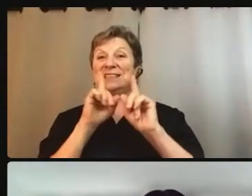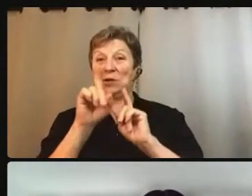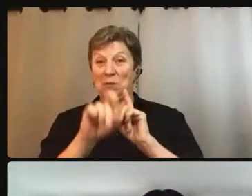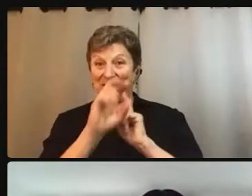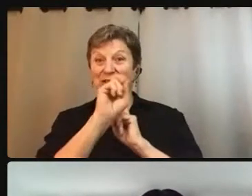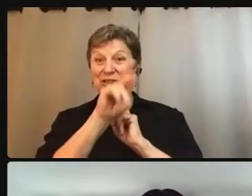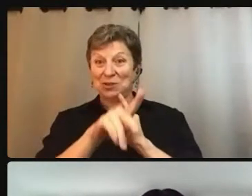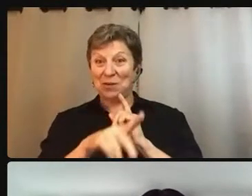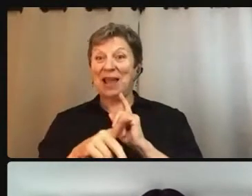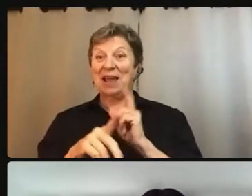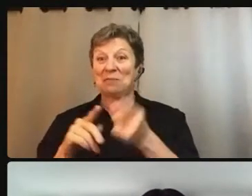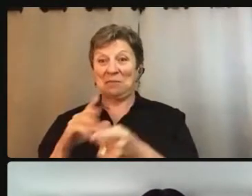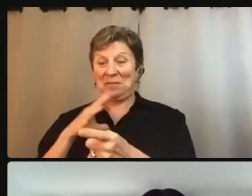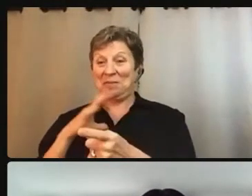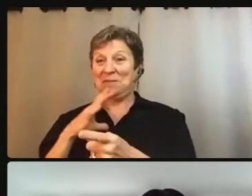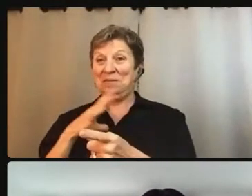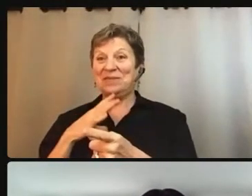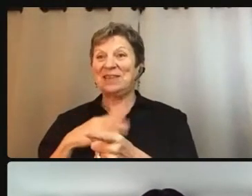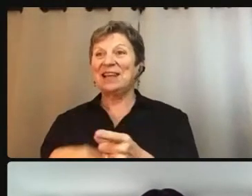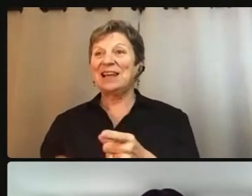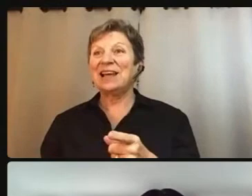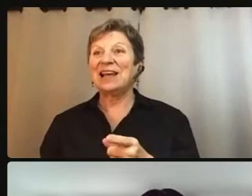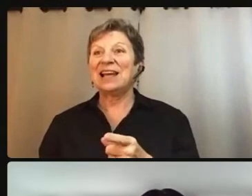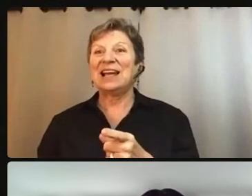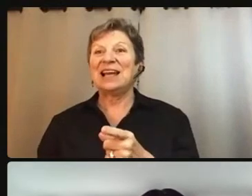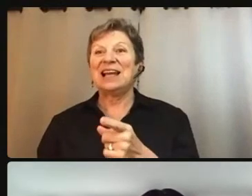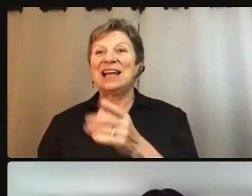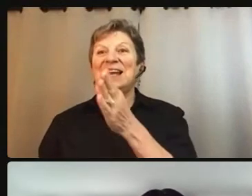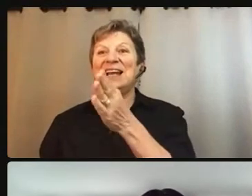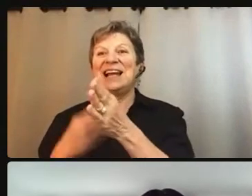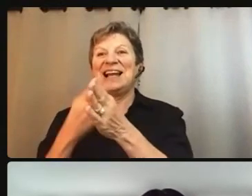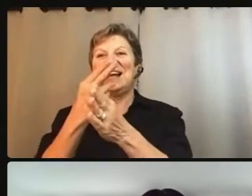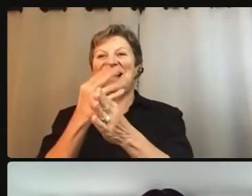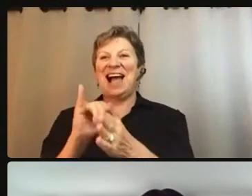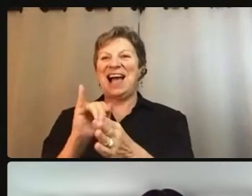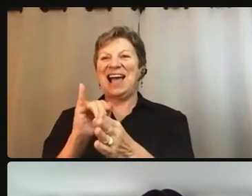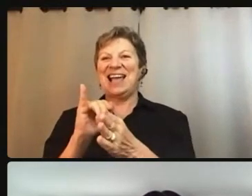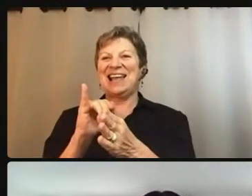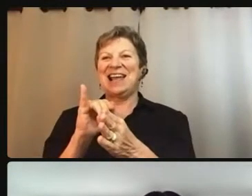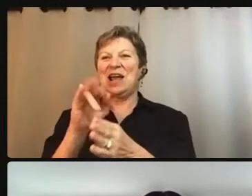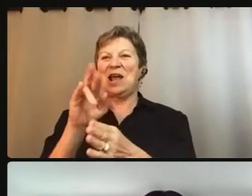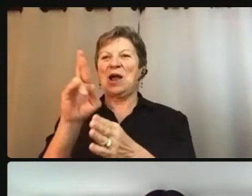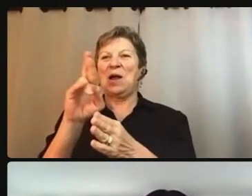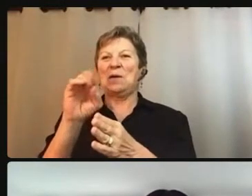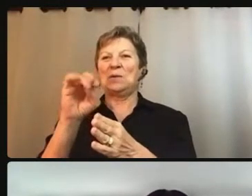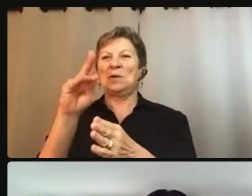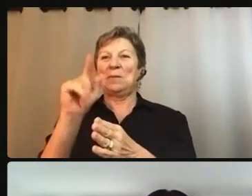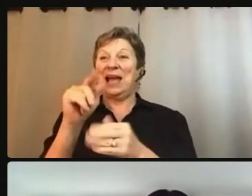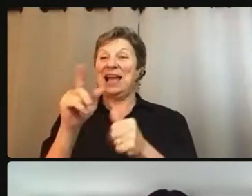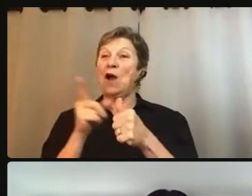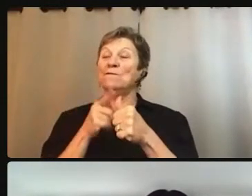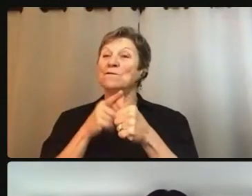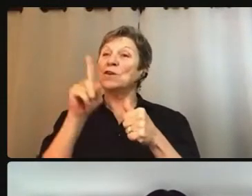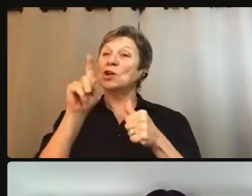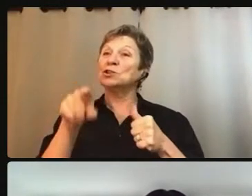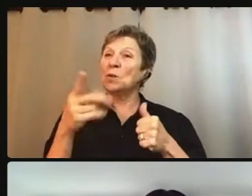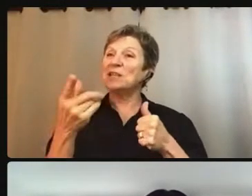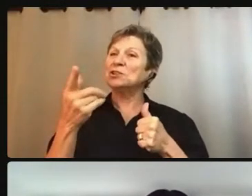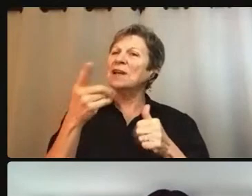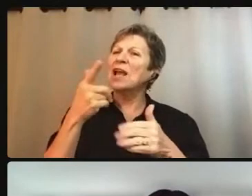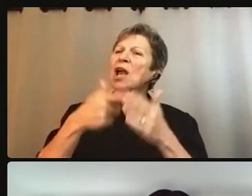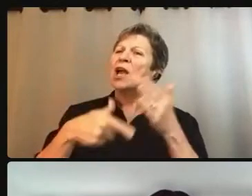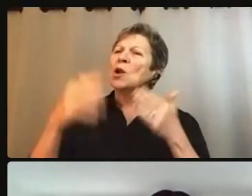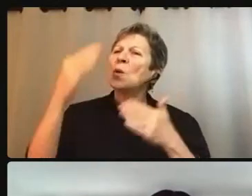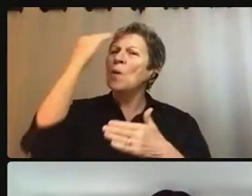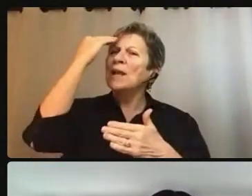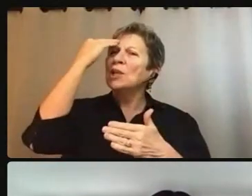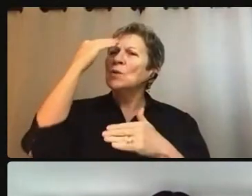PROCEED TO ASK THE QUESTIONS.